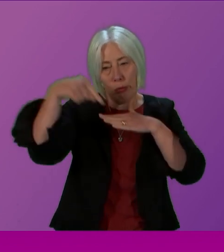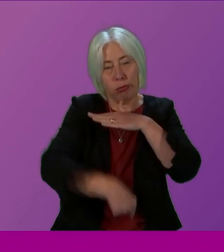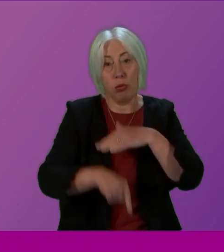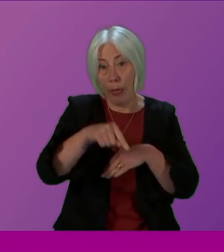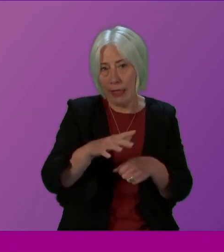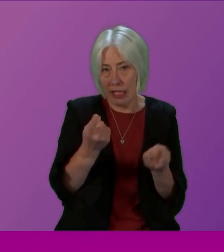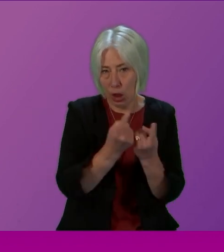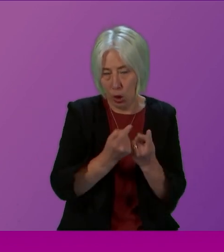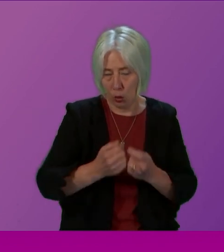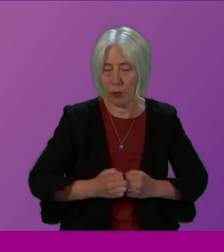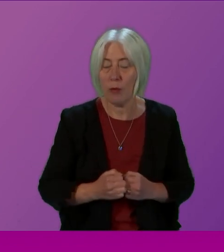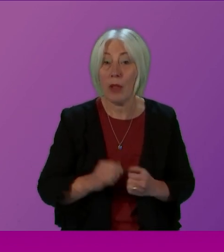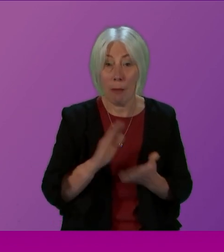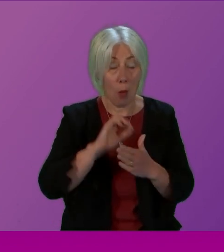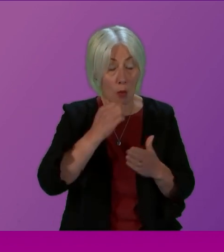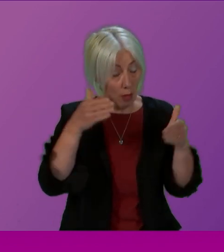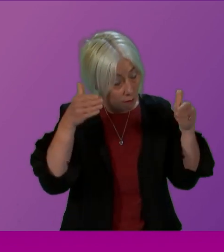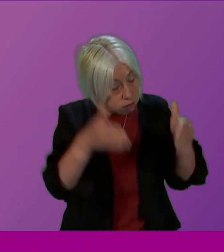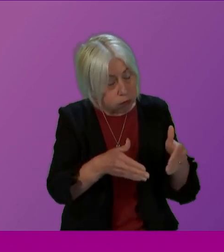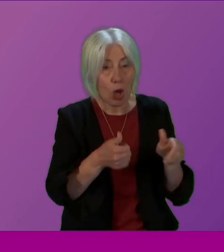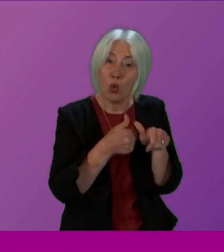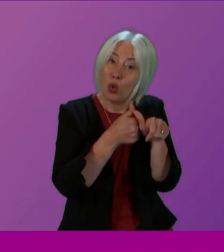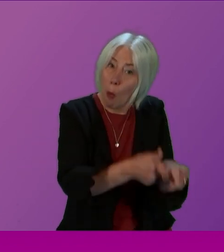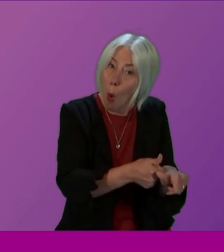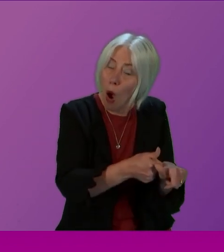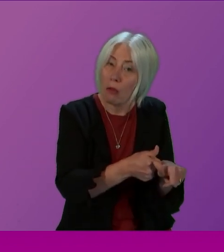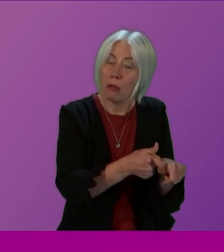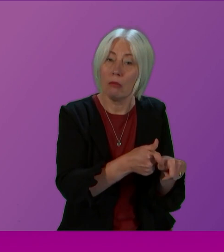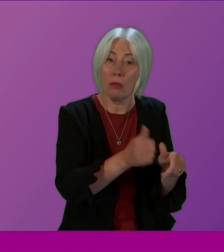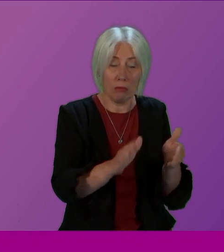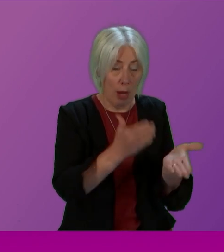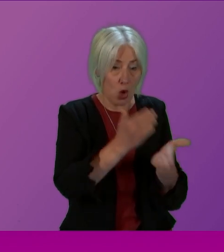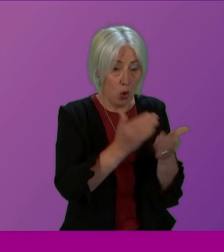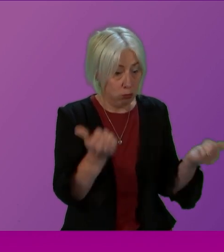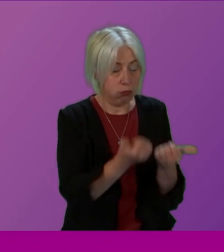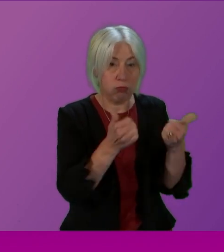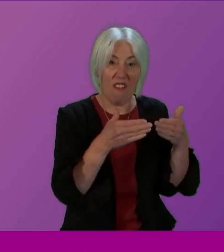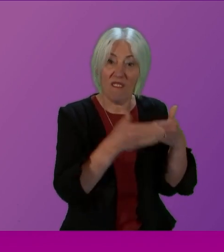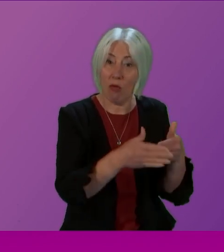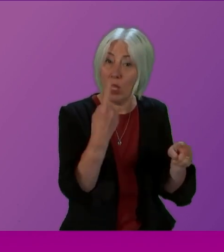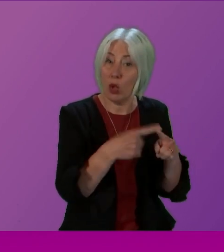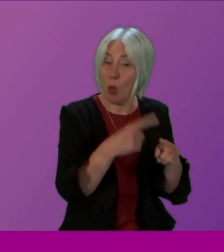We remain focused on supporting the shipyard to complete the ferries as quickly as possible.